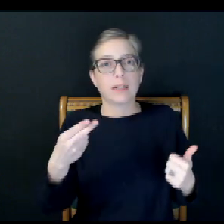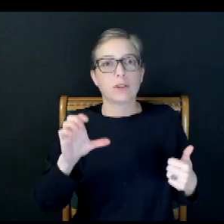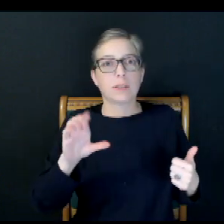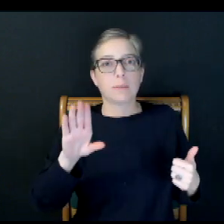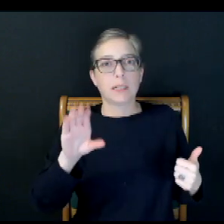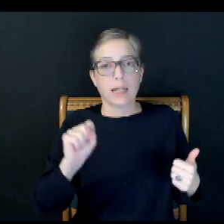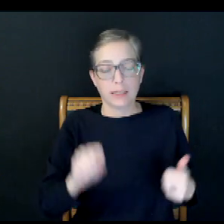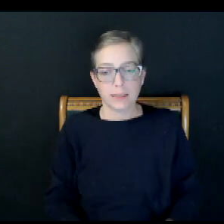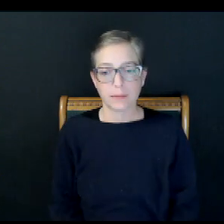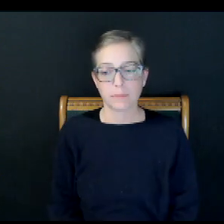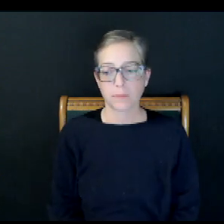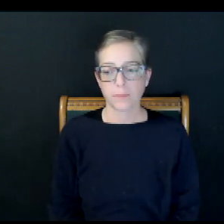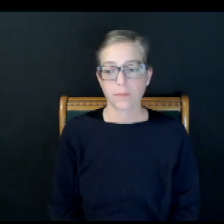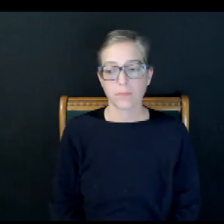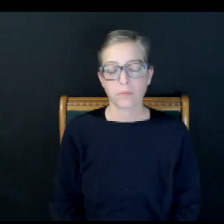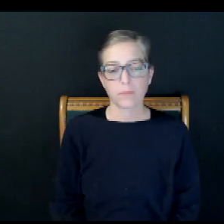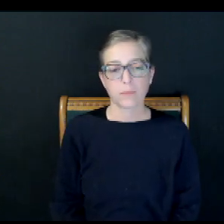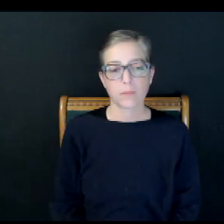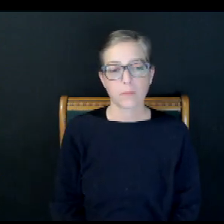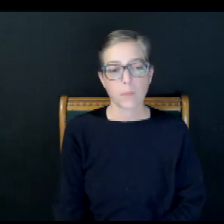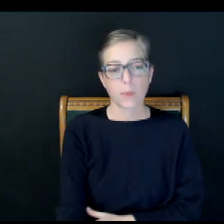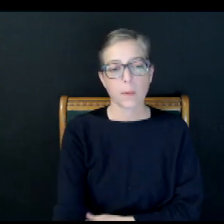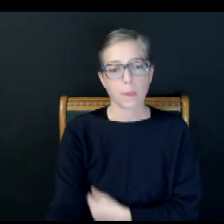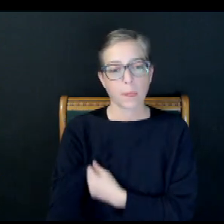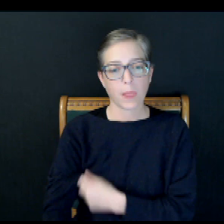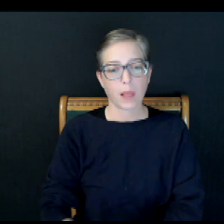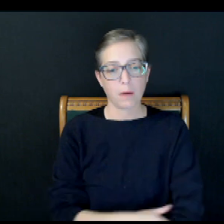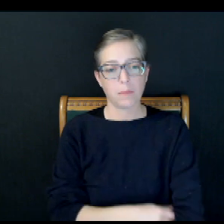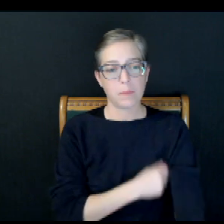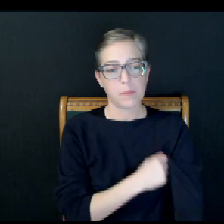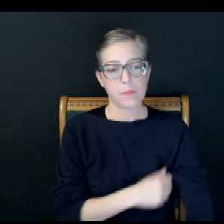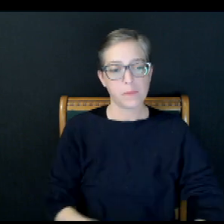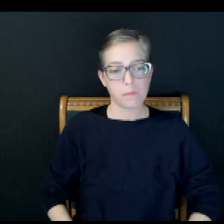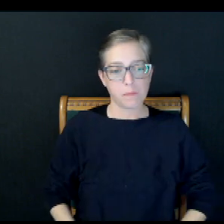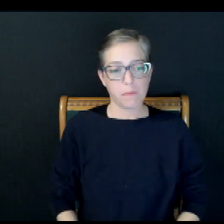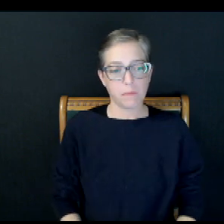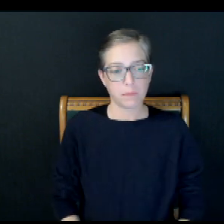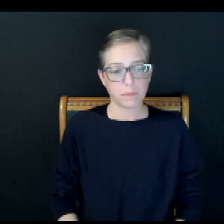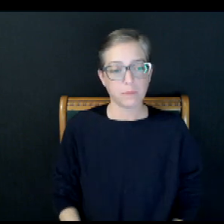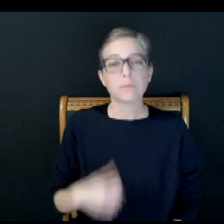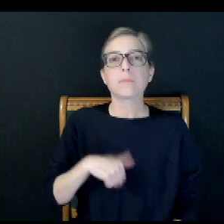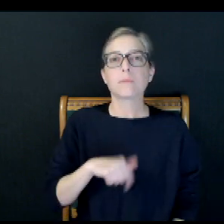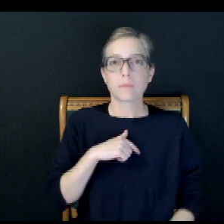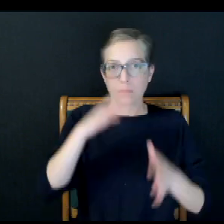Next slide, we decided to conduct learning exchanges